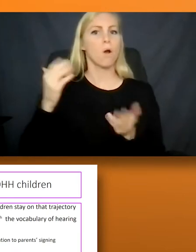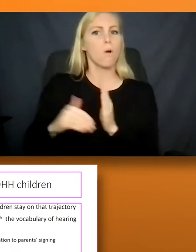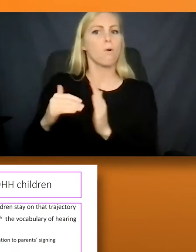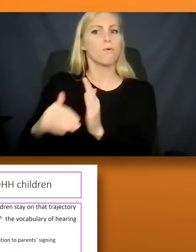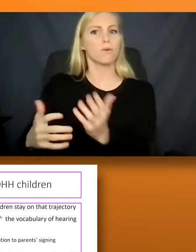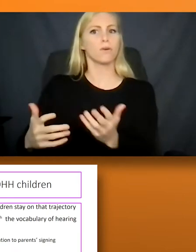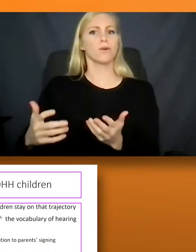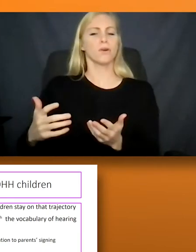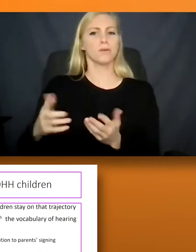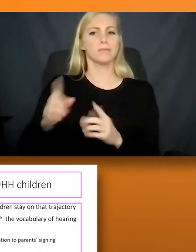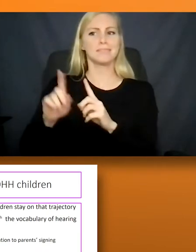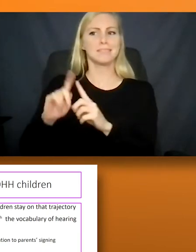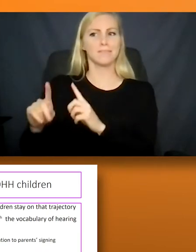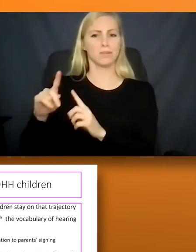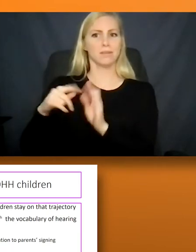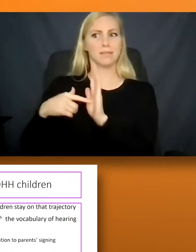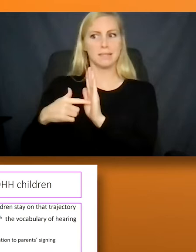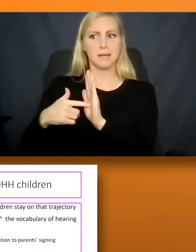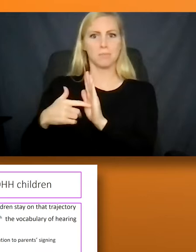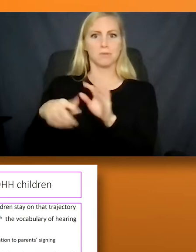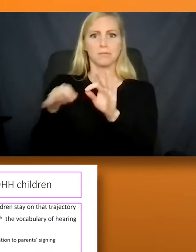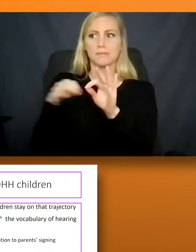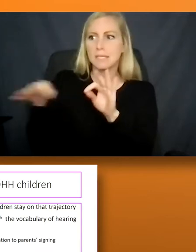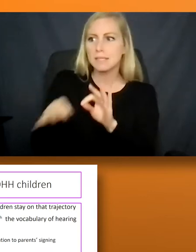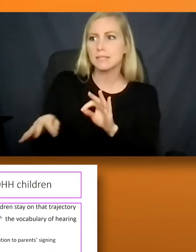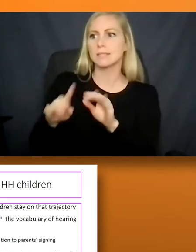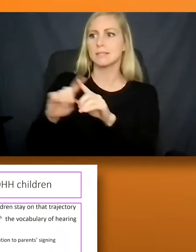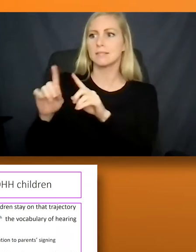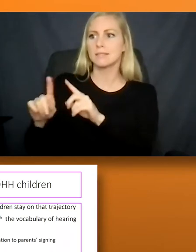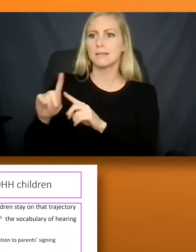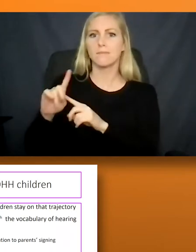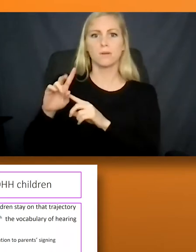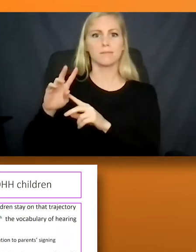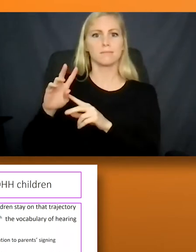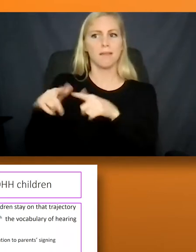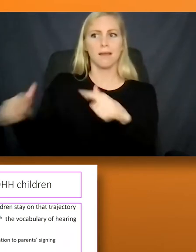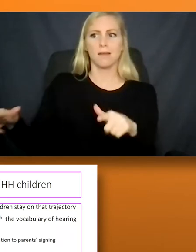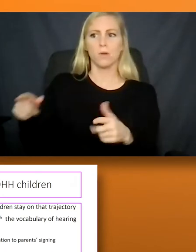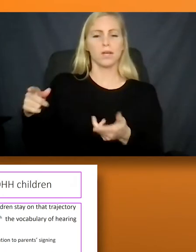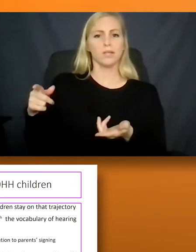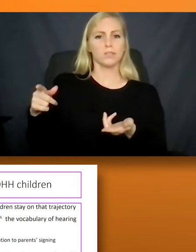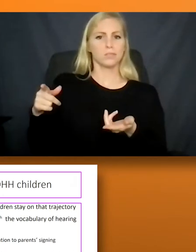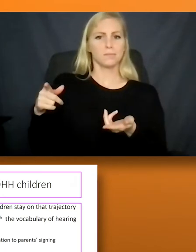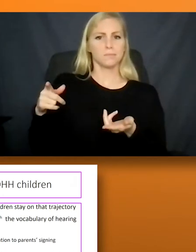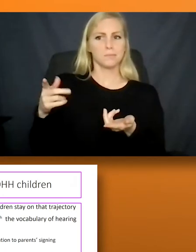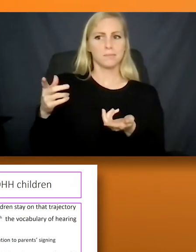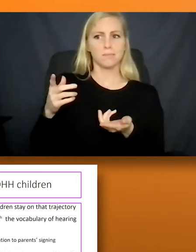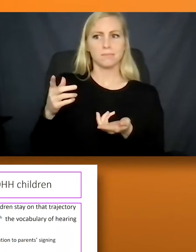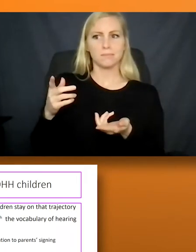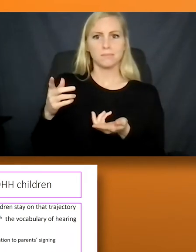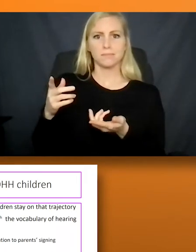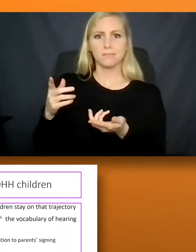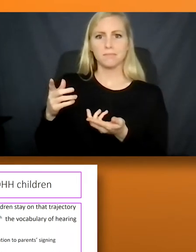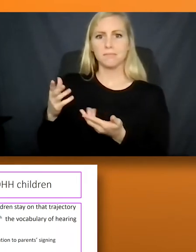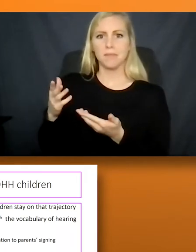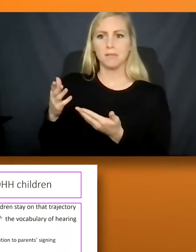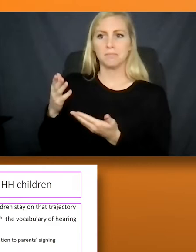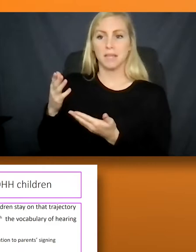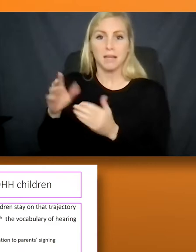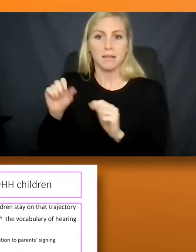over and over and over again in different examples of language or sentences, they can learn what that word means. But our children who are deaf and hard of hearing